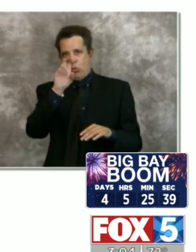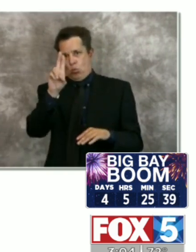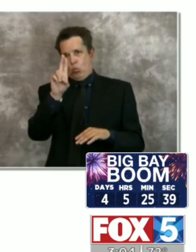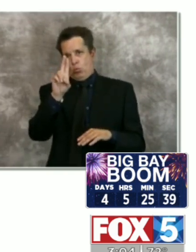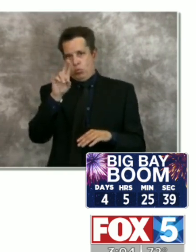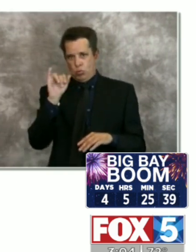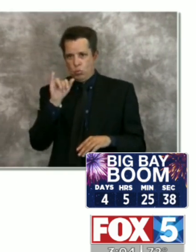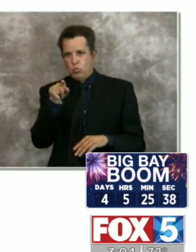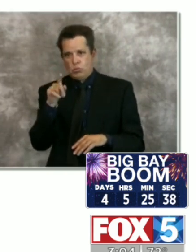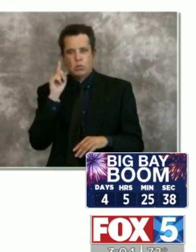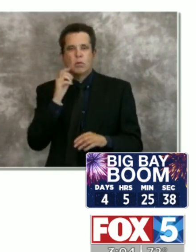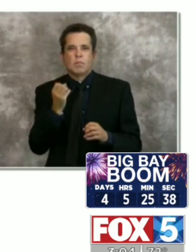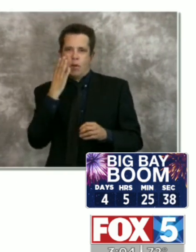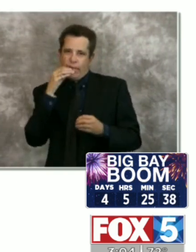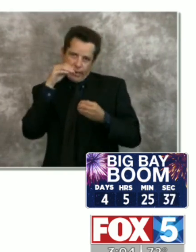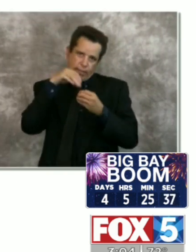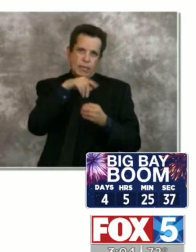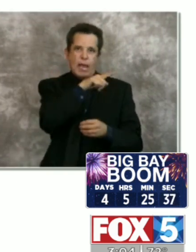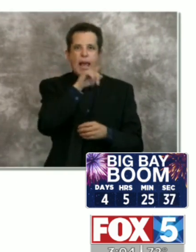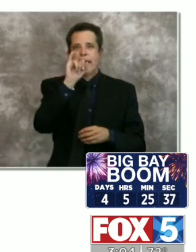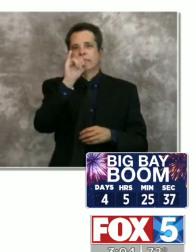SLIDE. ON THE LEFT SIDE WE